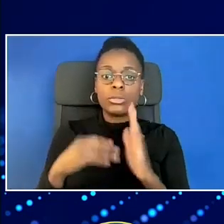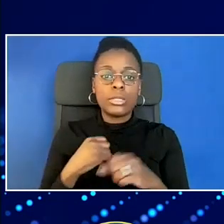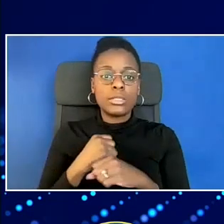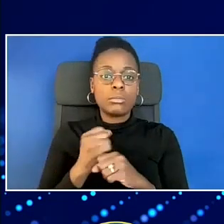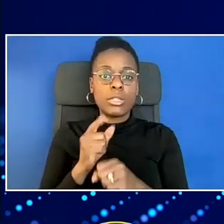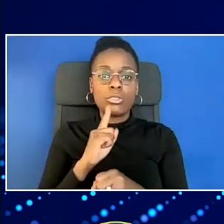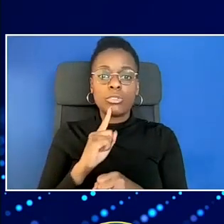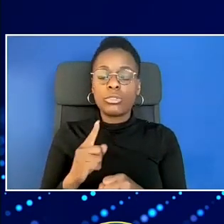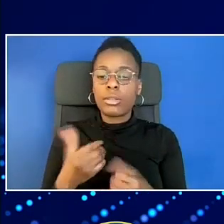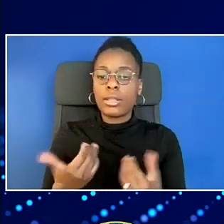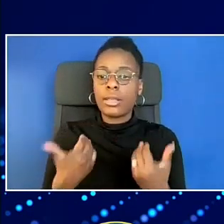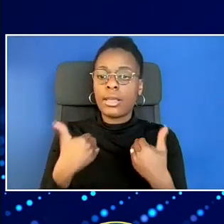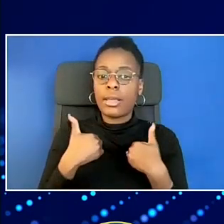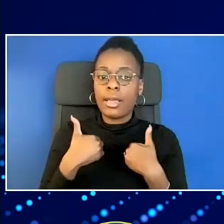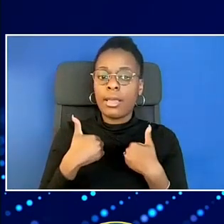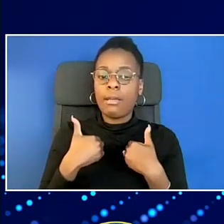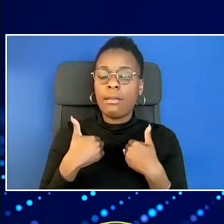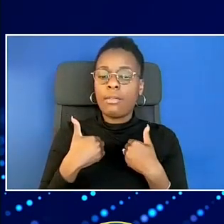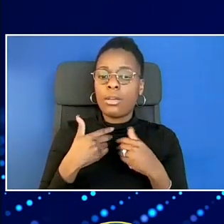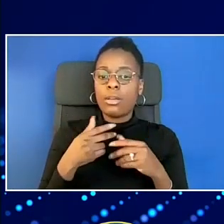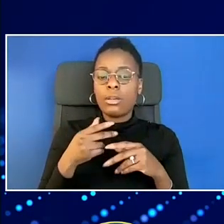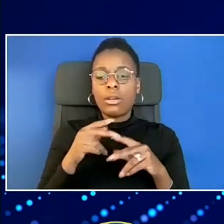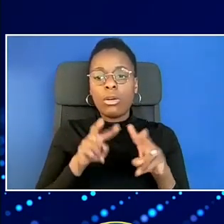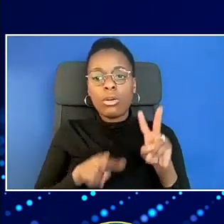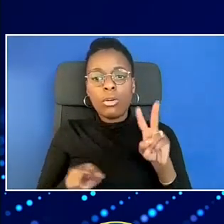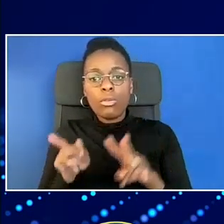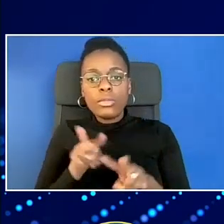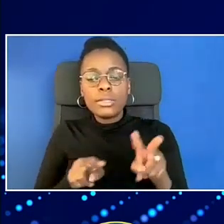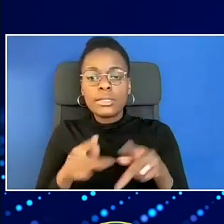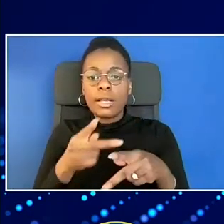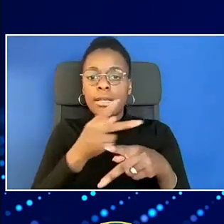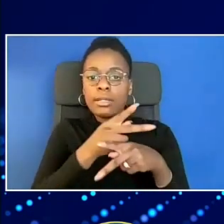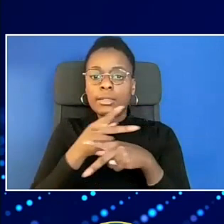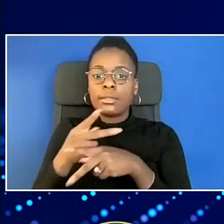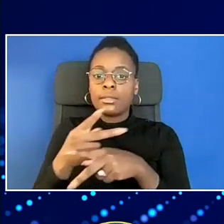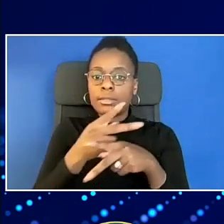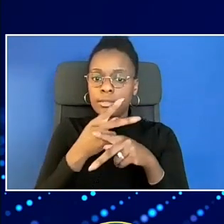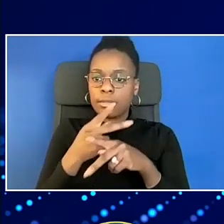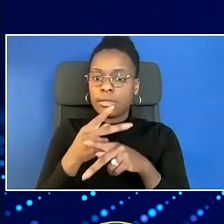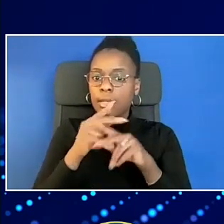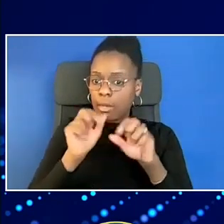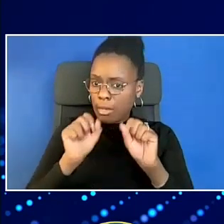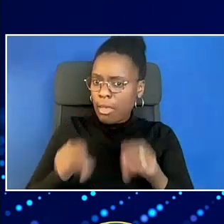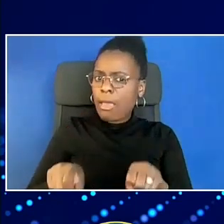more oversight over schools, the states can do that, and schools will have to be